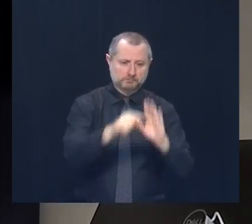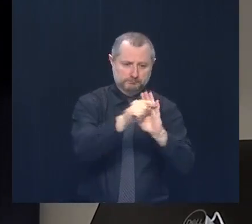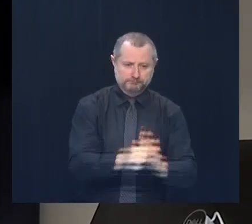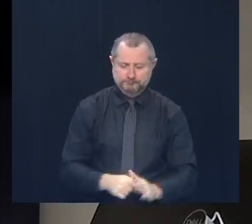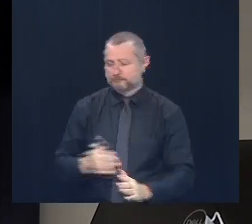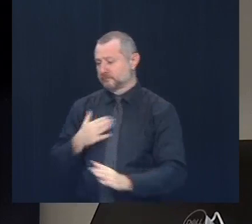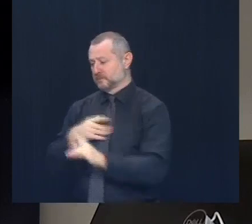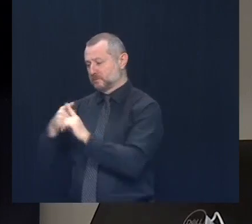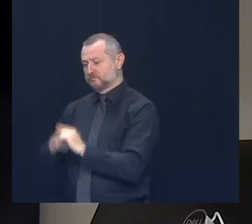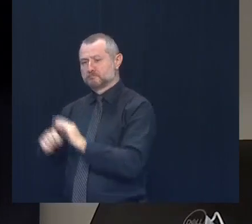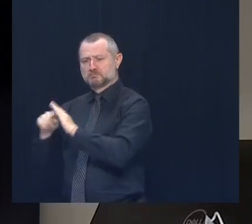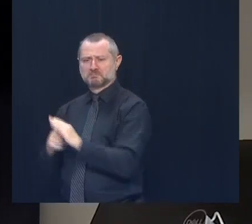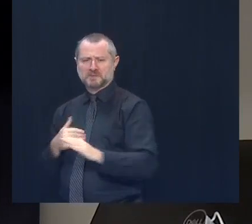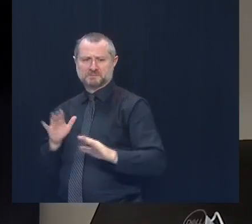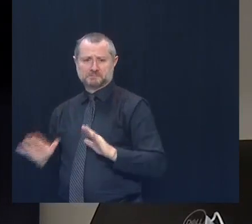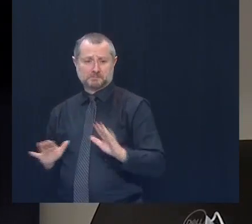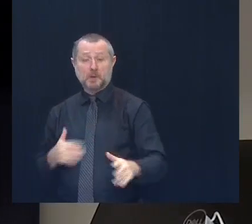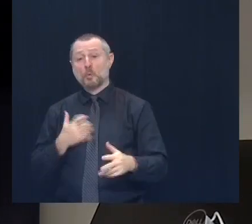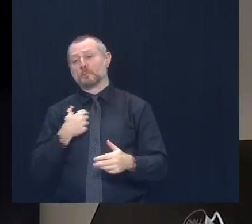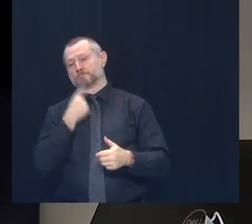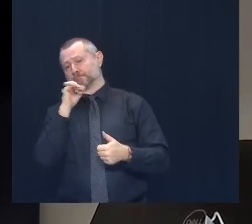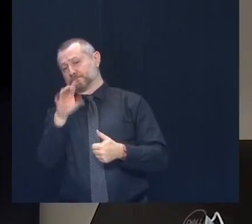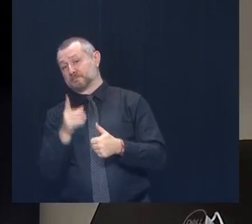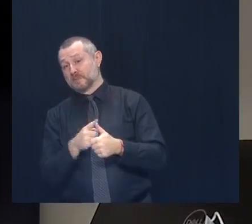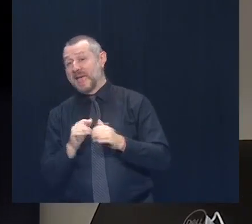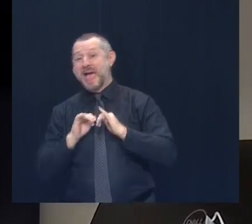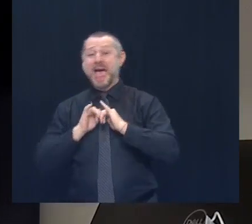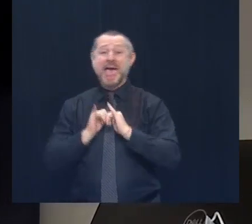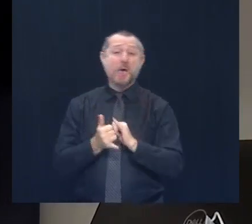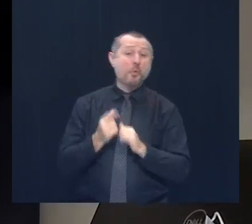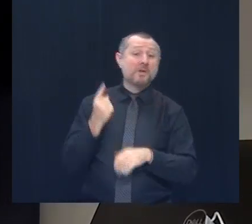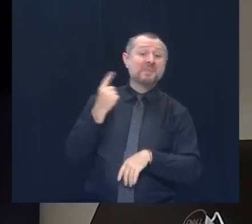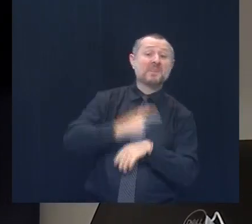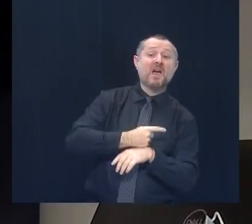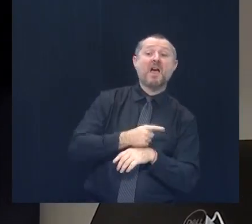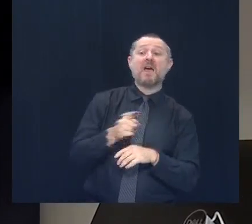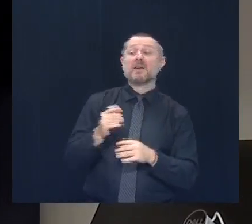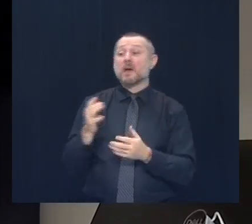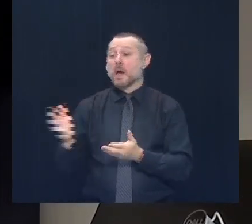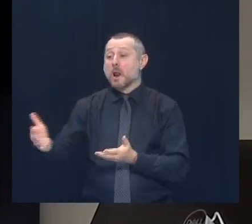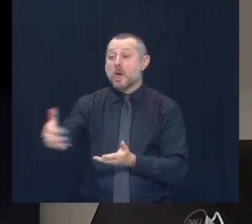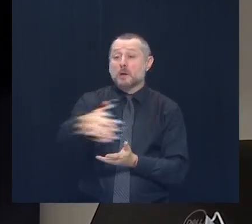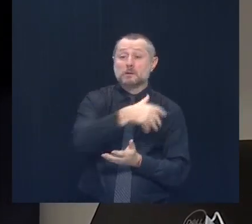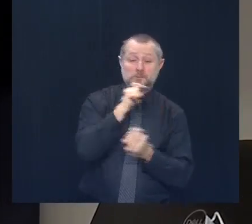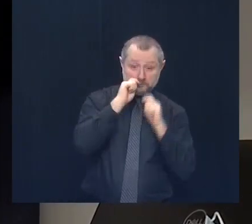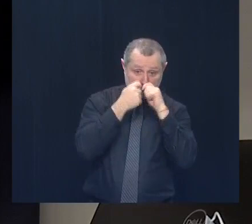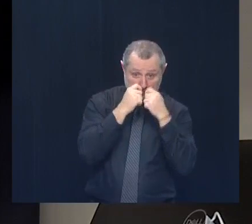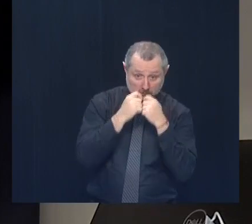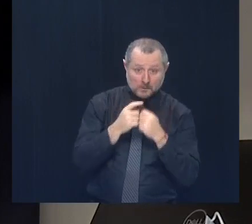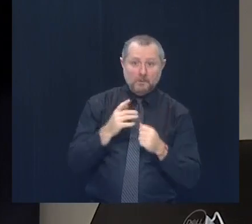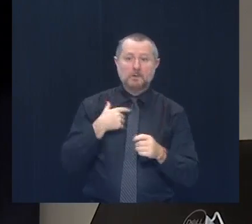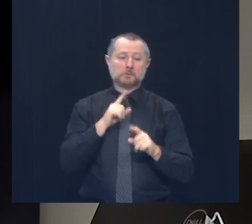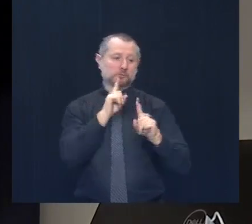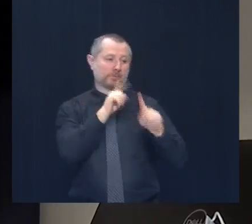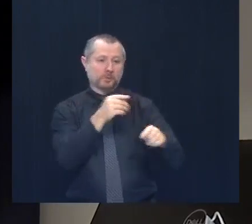ANTIGENT DATA. IT IS DIFFERENT HOW THE STATEJfÑ